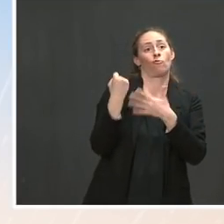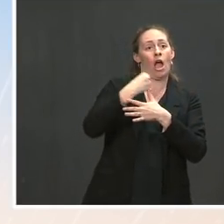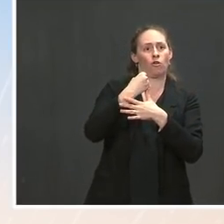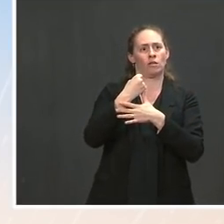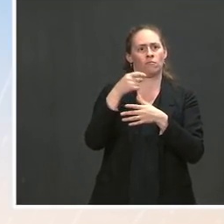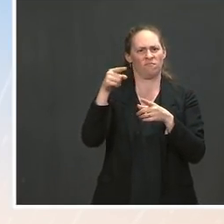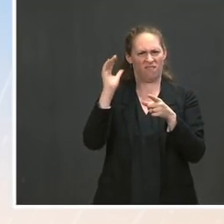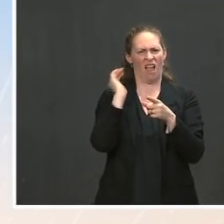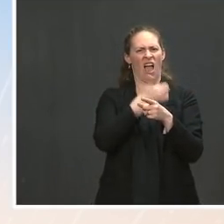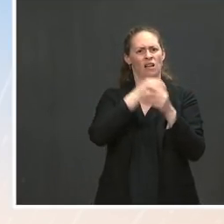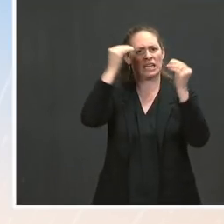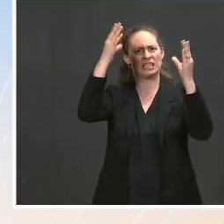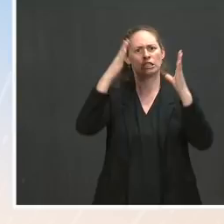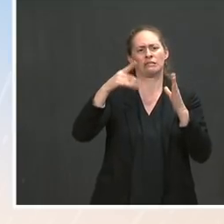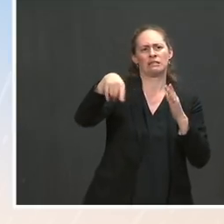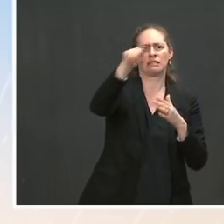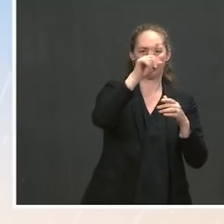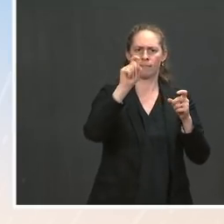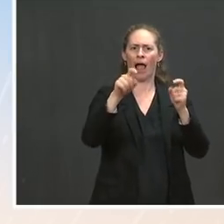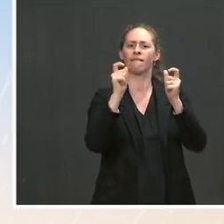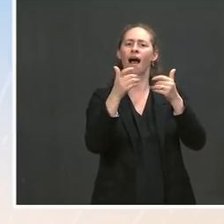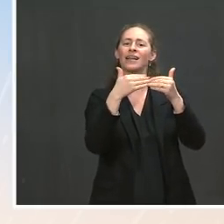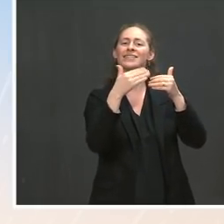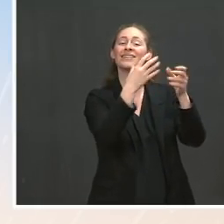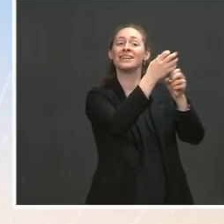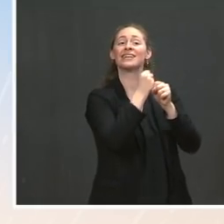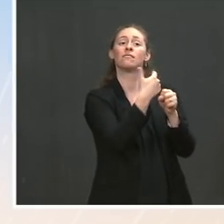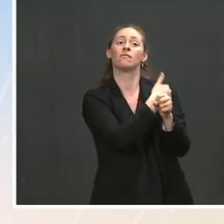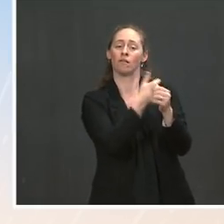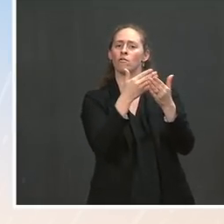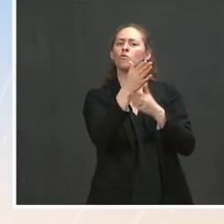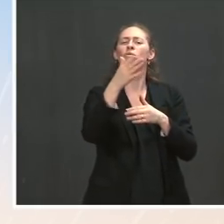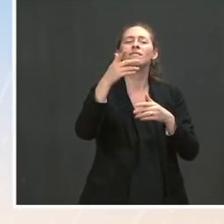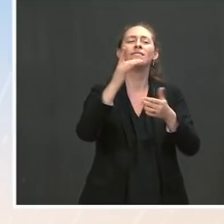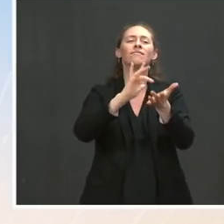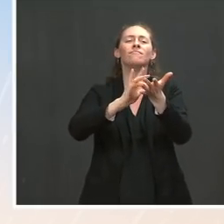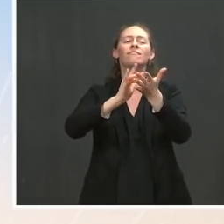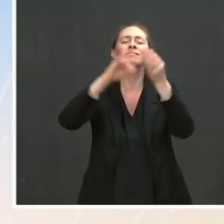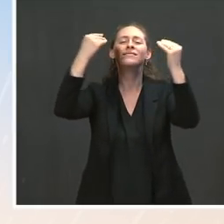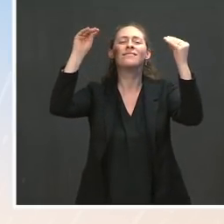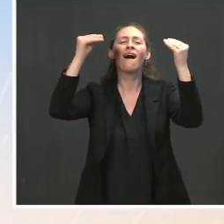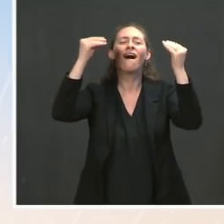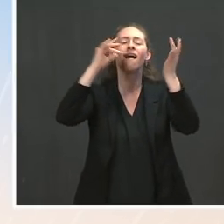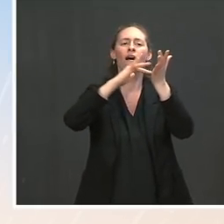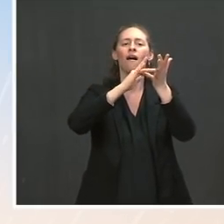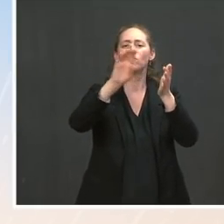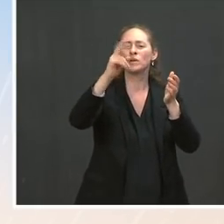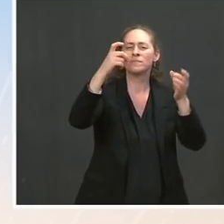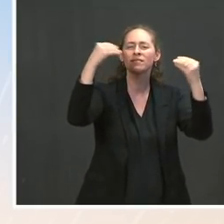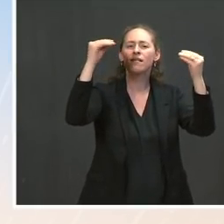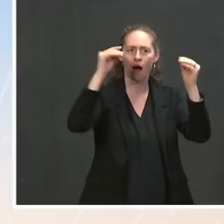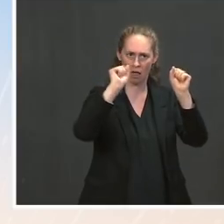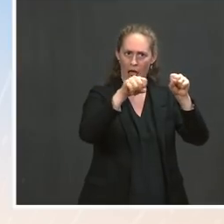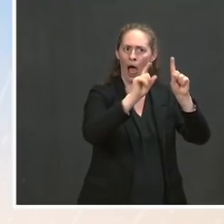Teachers can go, they are prioritized at pharmacies. It's something we had the power to take an implement even without,